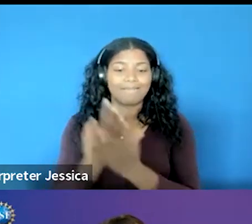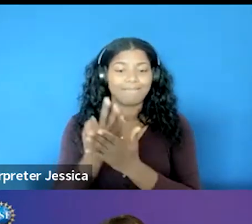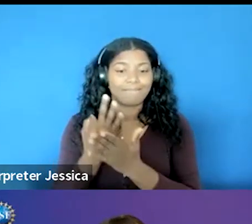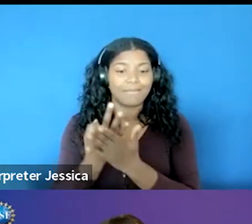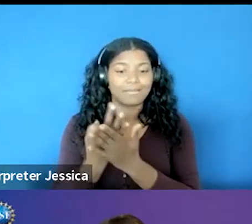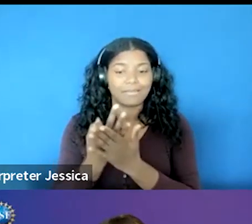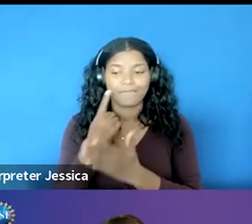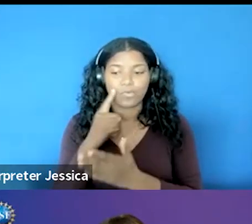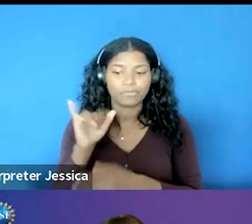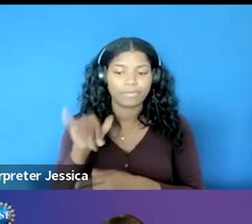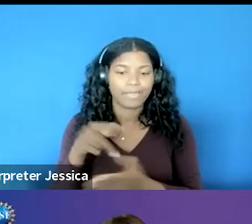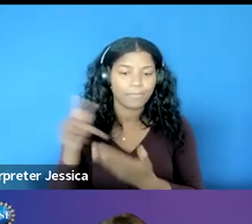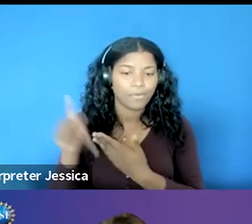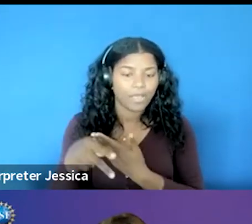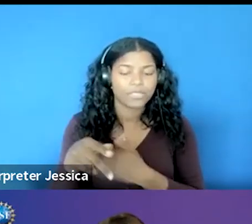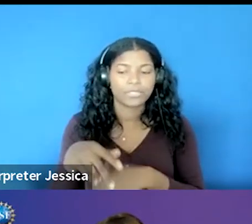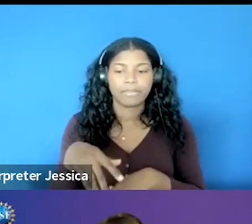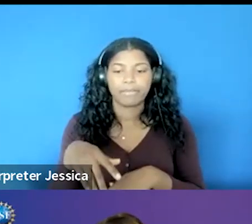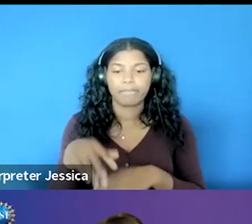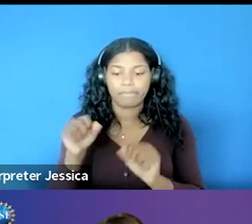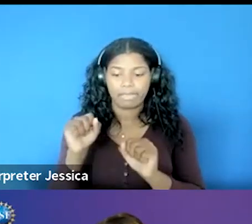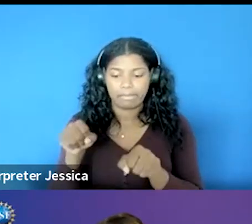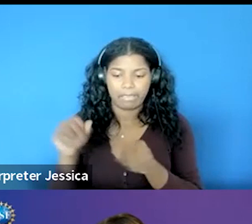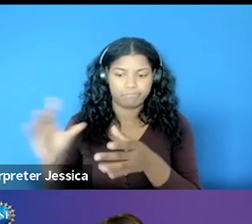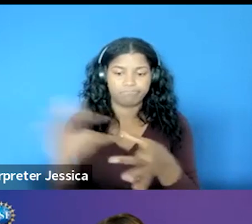by NERC and the NSF at the same time.